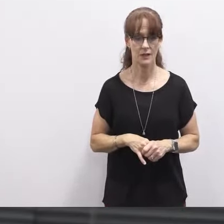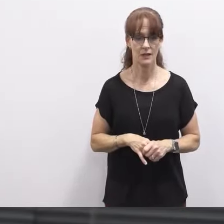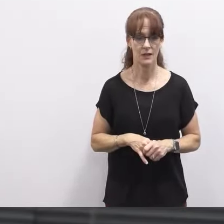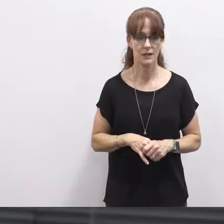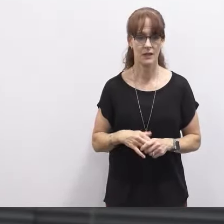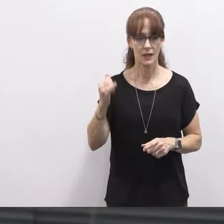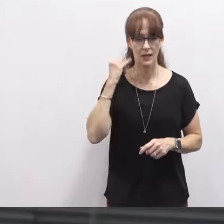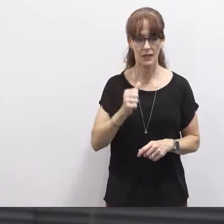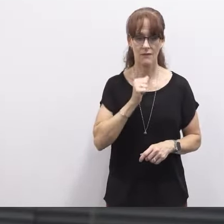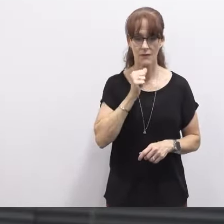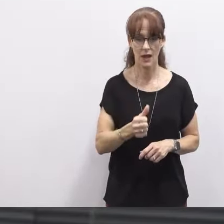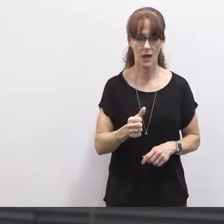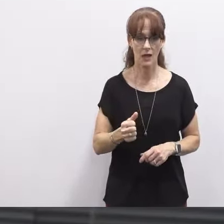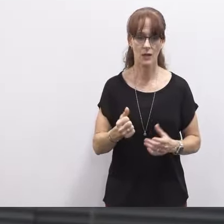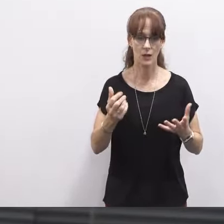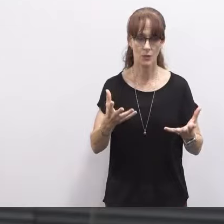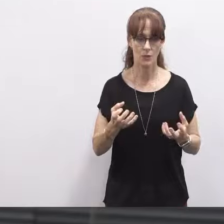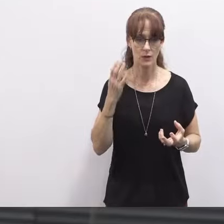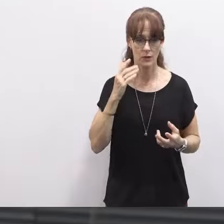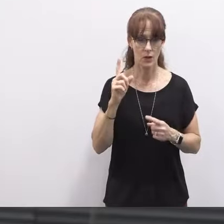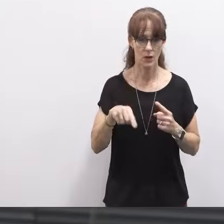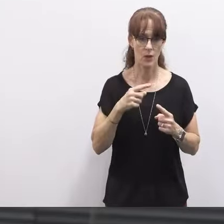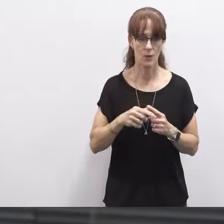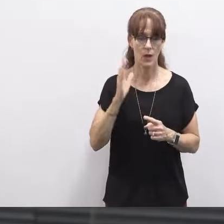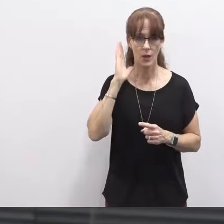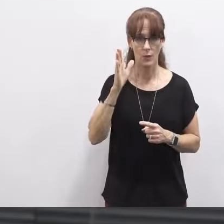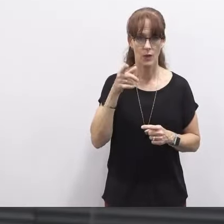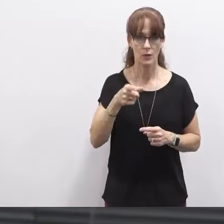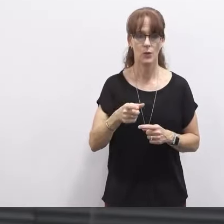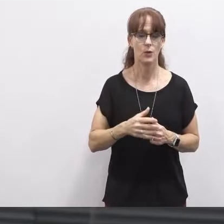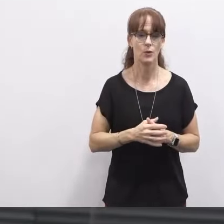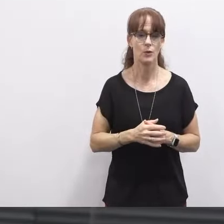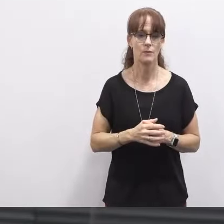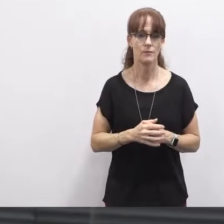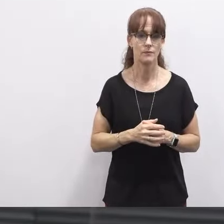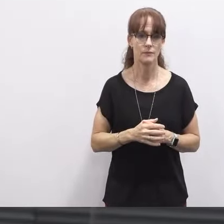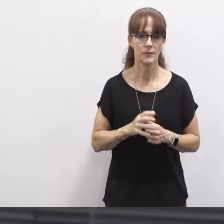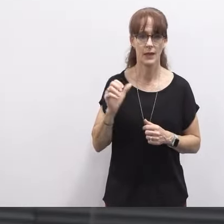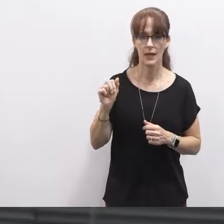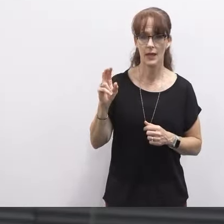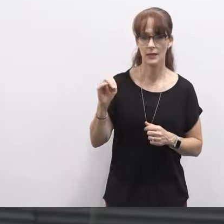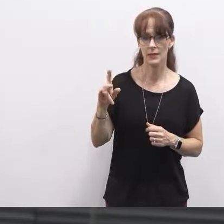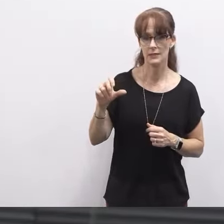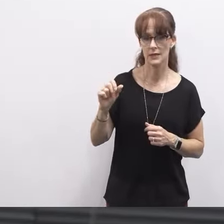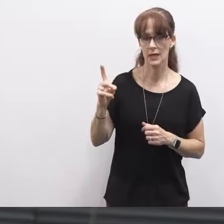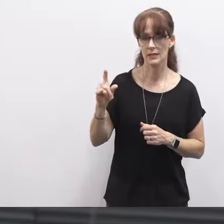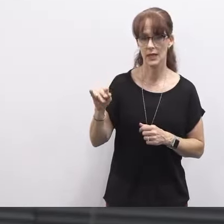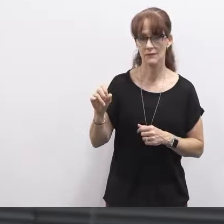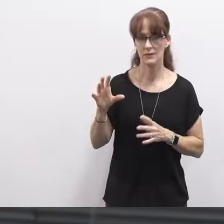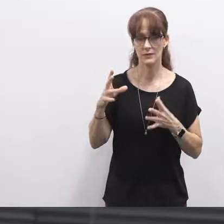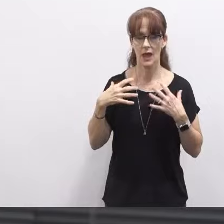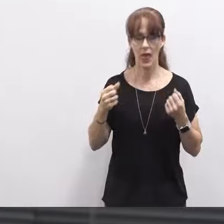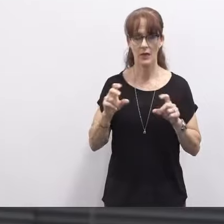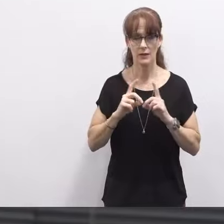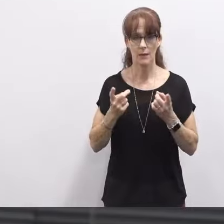If not, we'd like to know when will you? What is Anissa Davis and Long Beach Health Department's specific language to mask wearing?